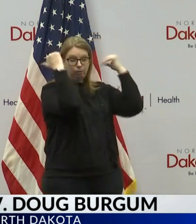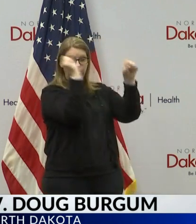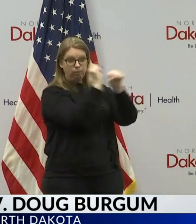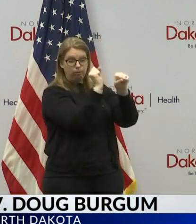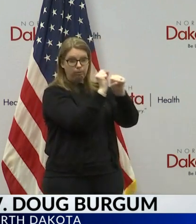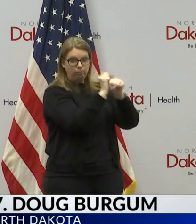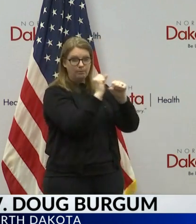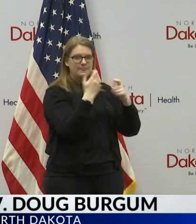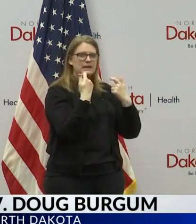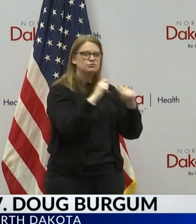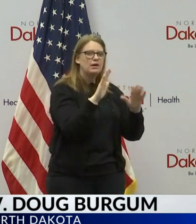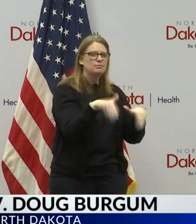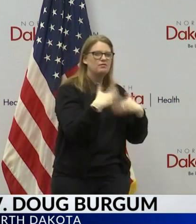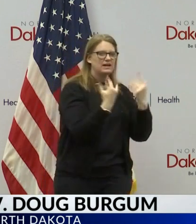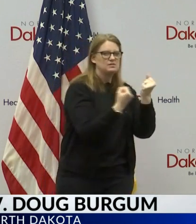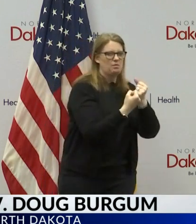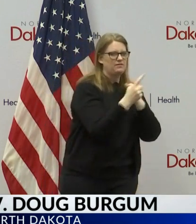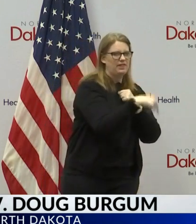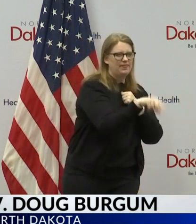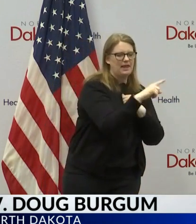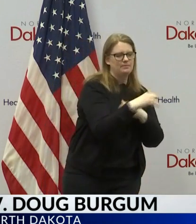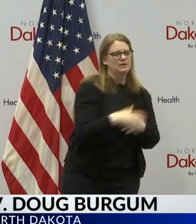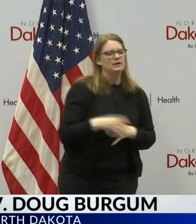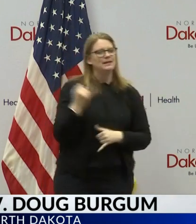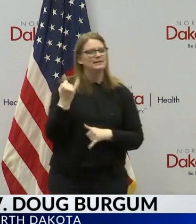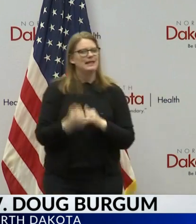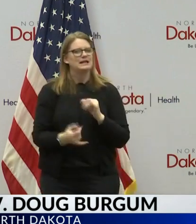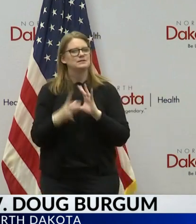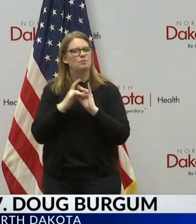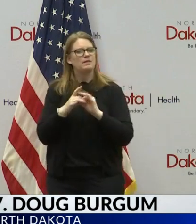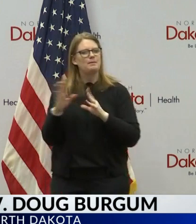A TEAM IS WORKING HARD AND WE ARE WORKING HARD TO GIVE THEM THE SYSTEMS.